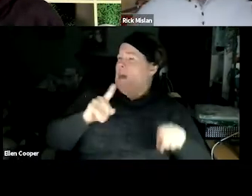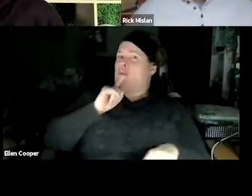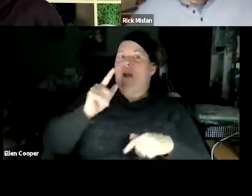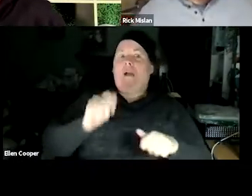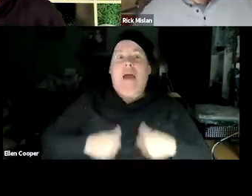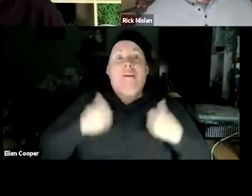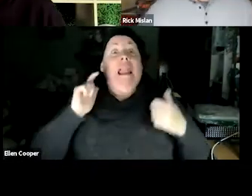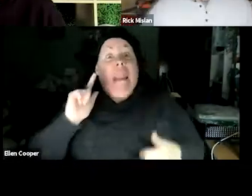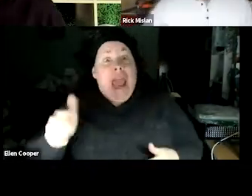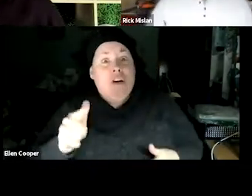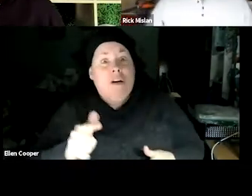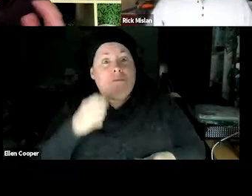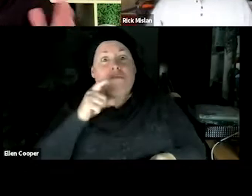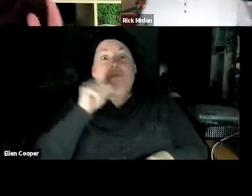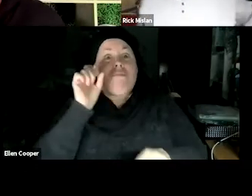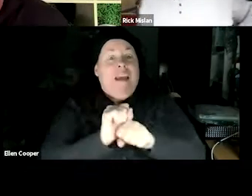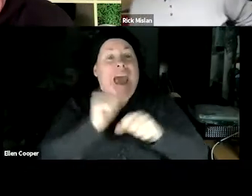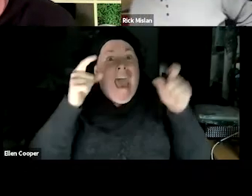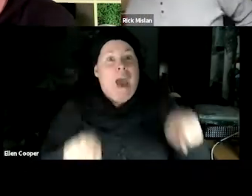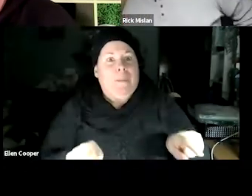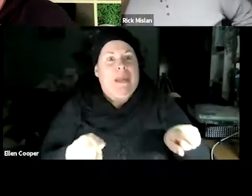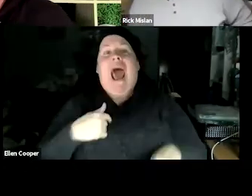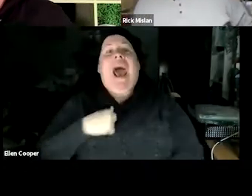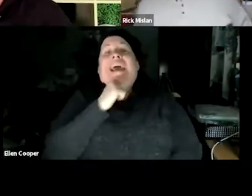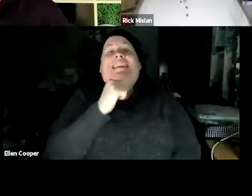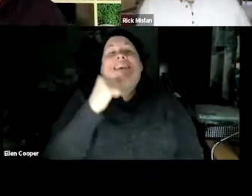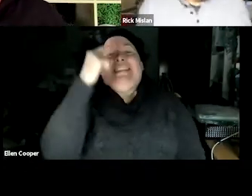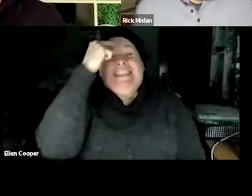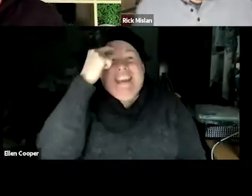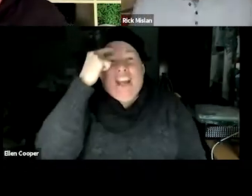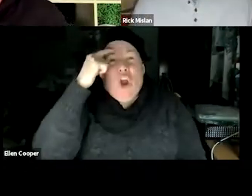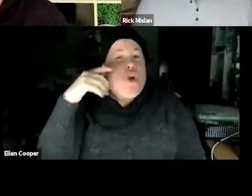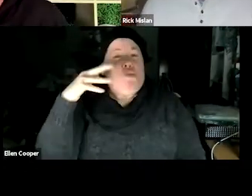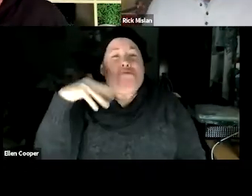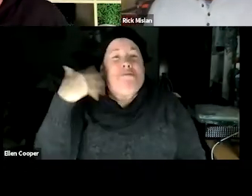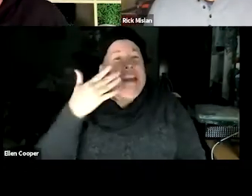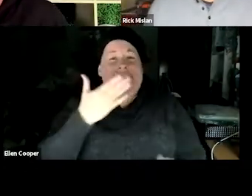CalebBarlow: I mean, I didn't think crazy stuff could really happen